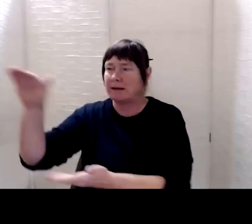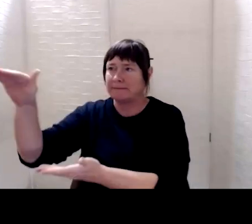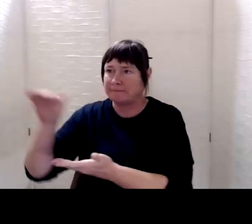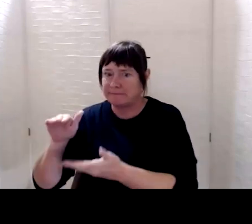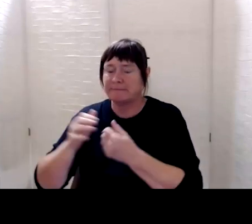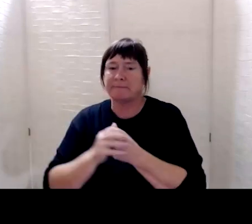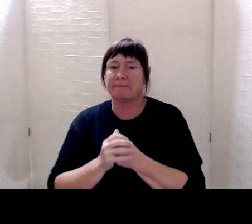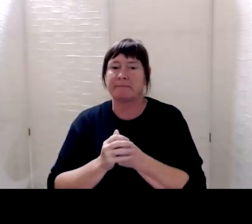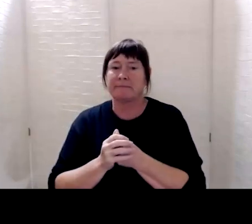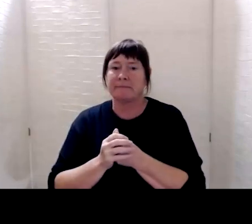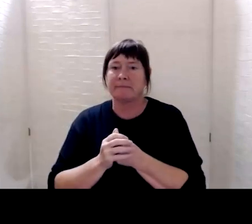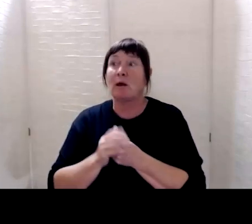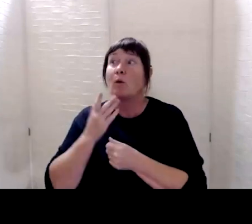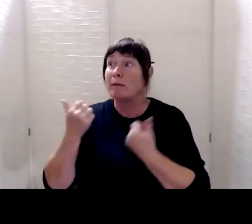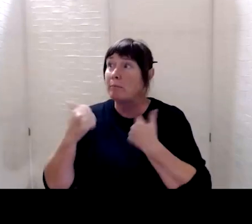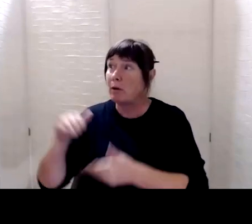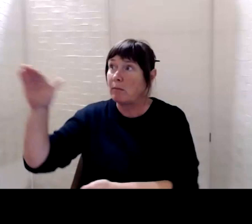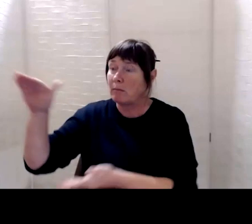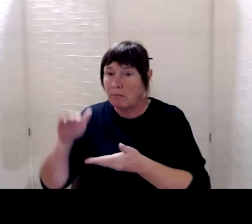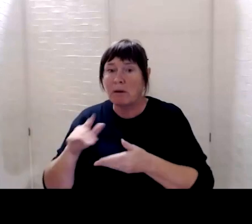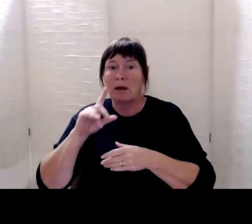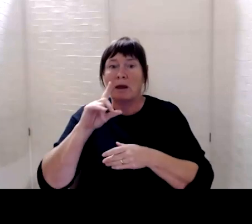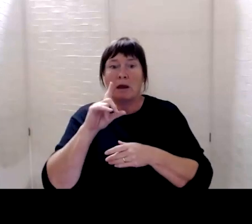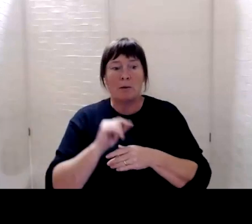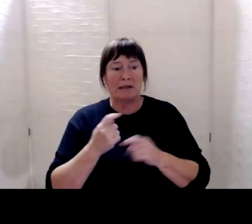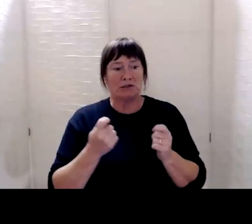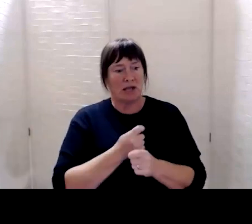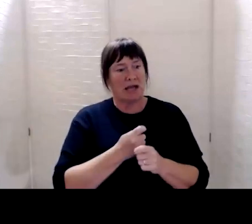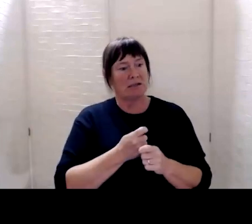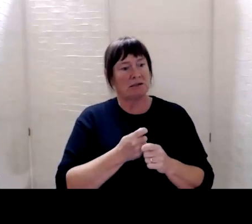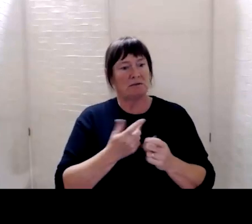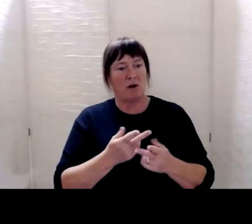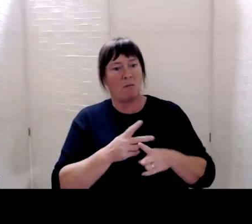away from monitoring and decision making after the fact,